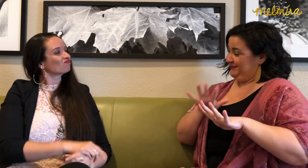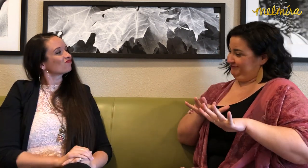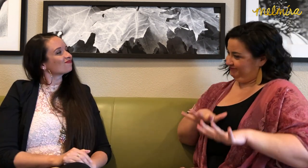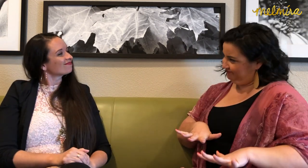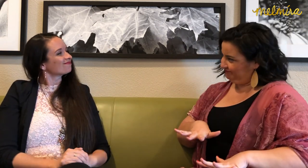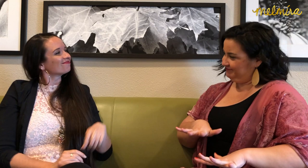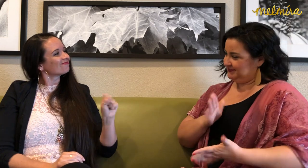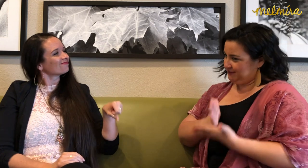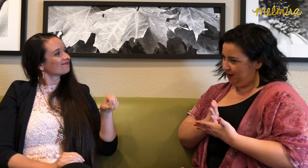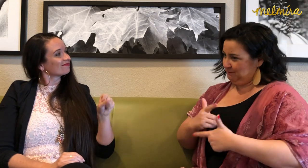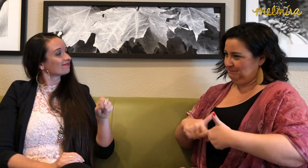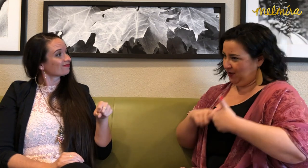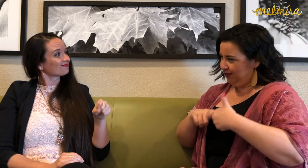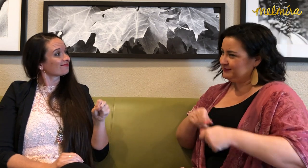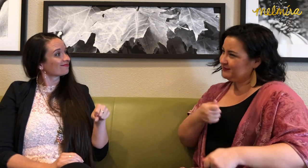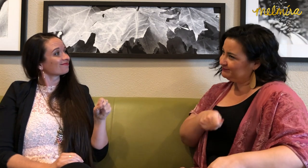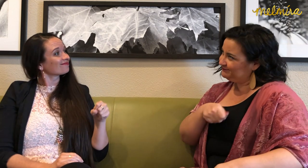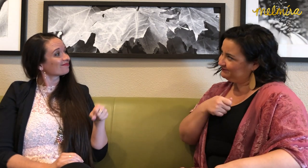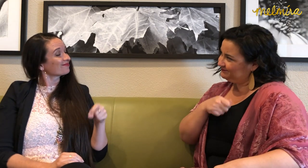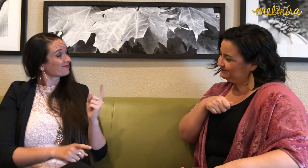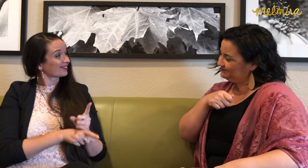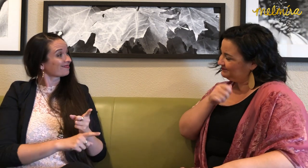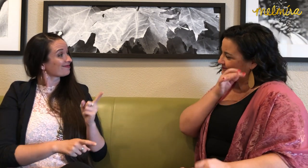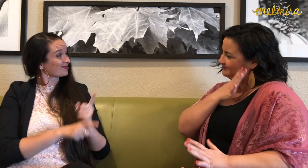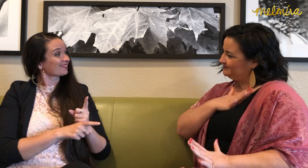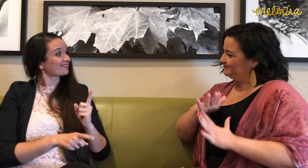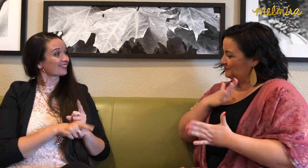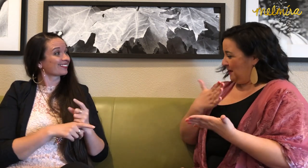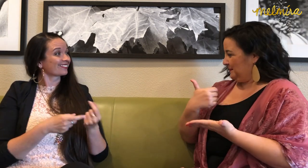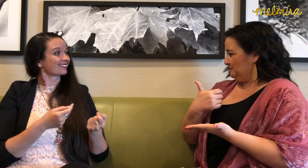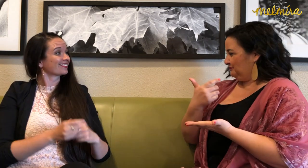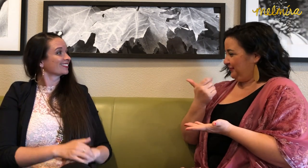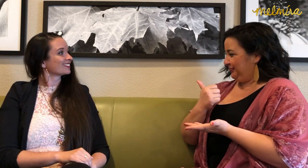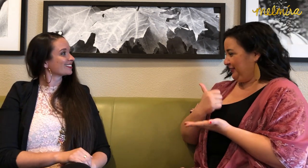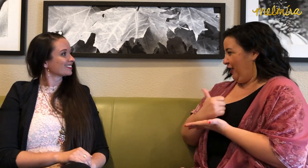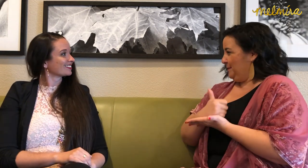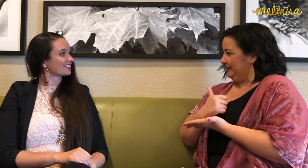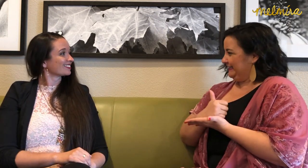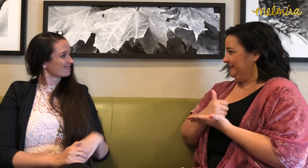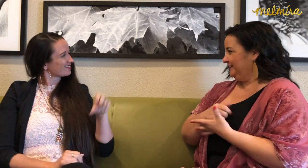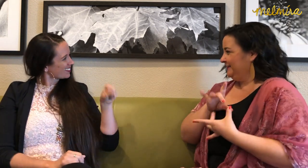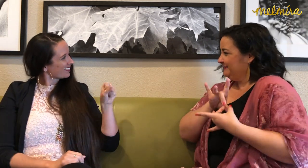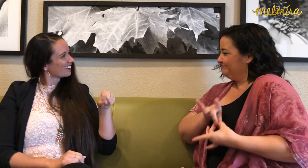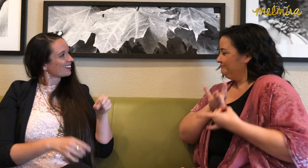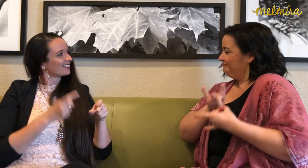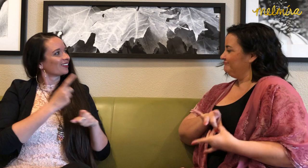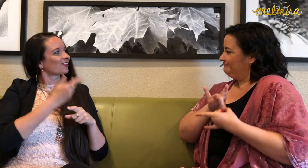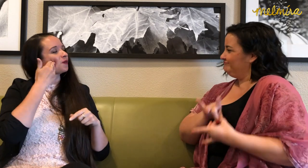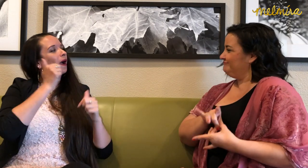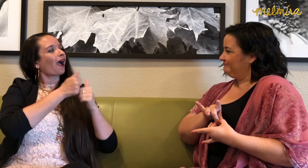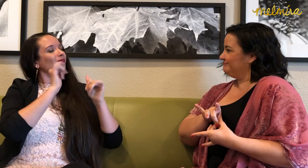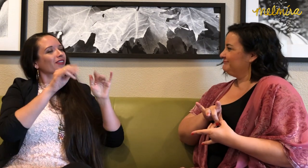It forces you to really stop and take the time to wind down and brush your hair. Is it therapeutic? Yes, right.